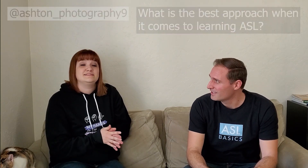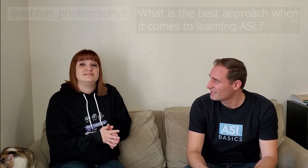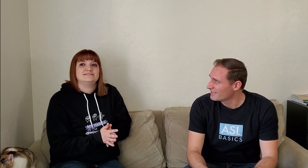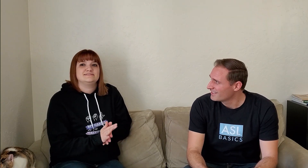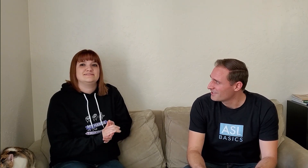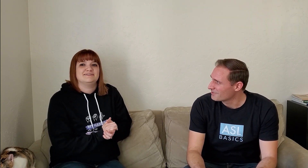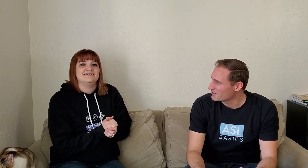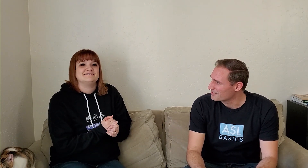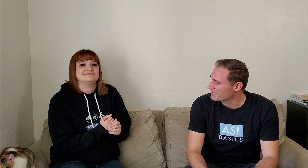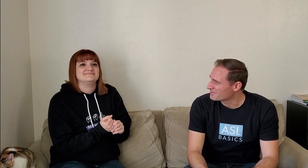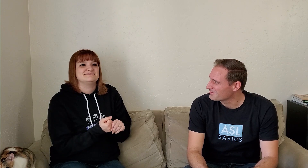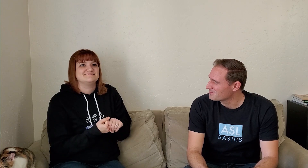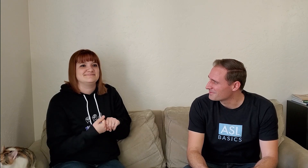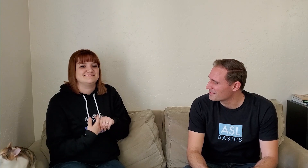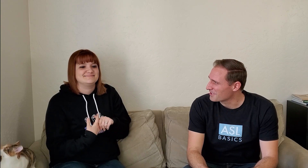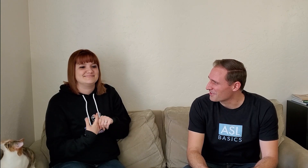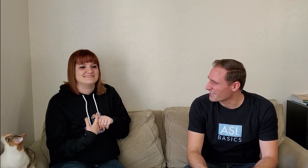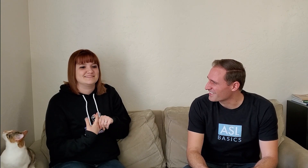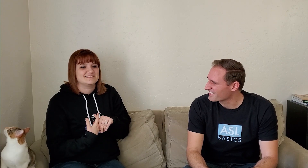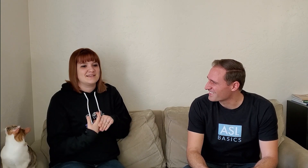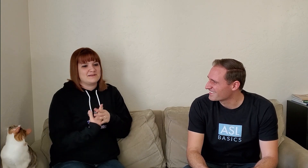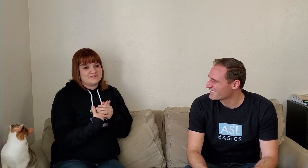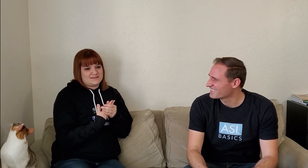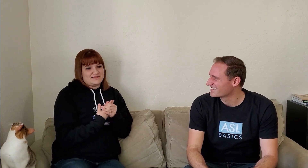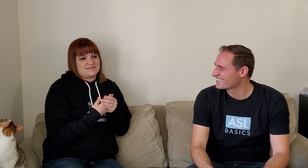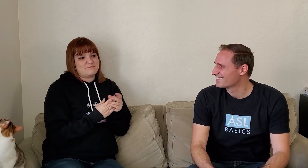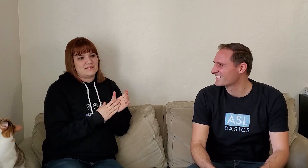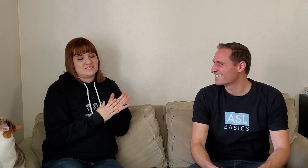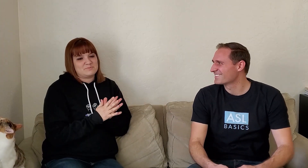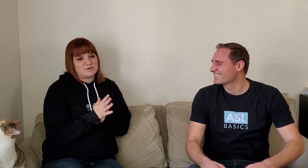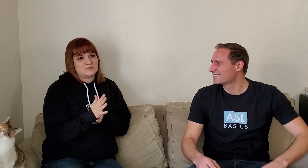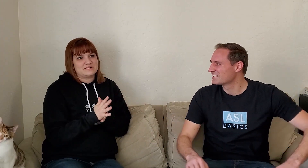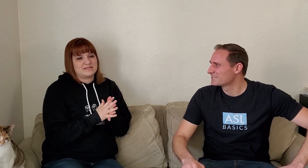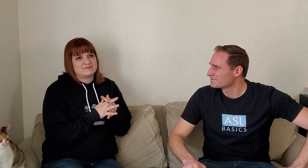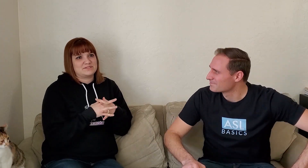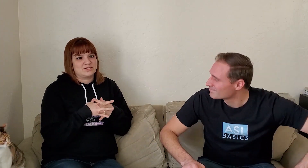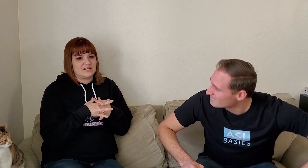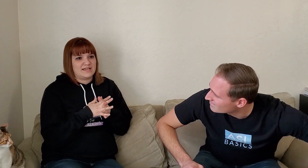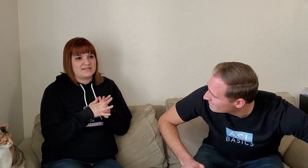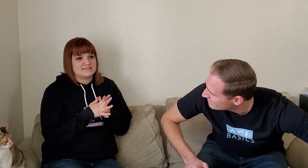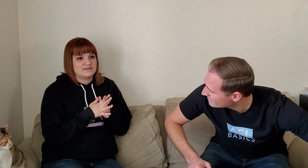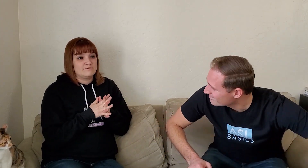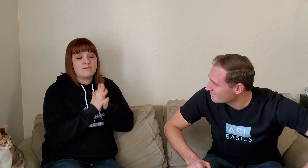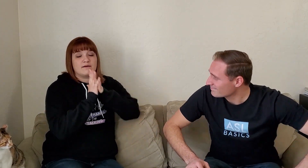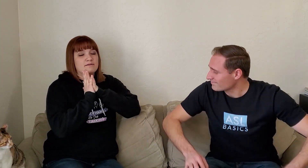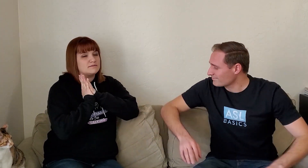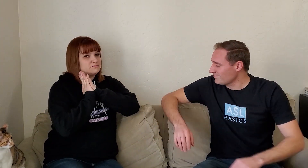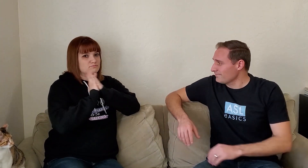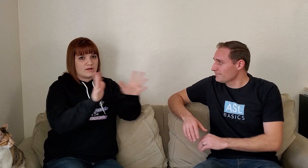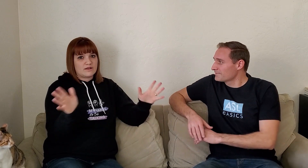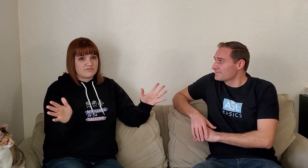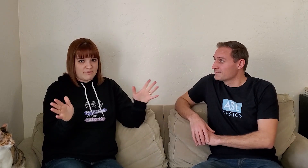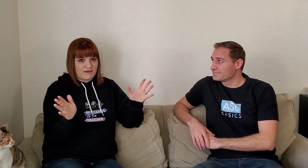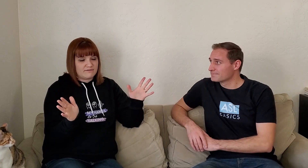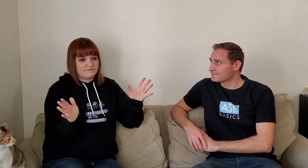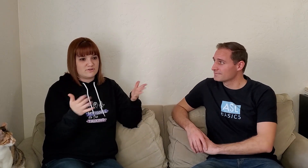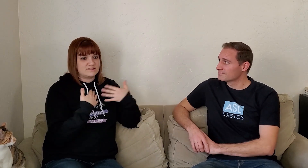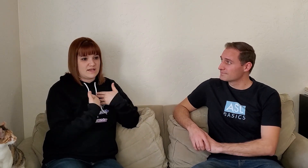What do you think? The best approach when it comes to learning ASL, right off the bat, the first thing I